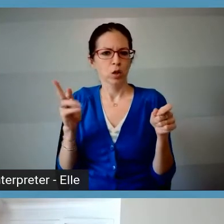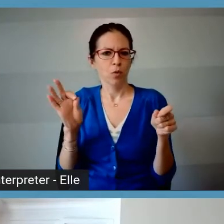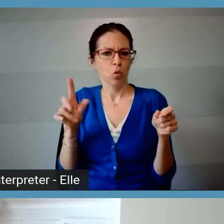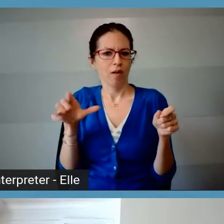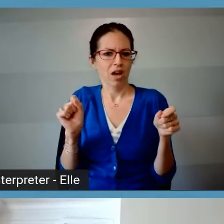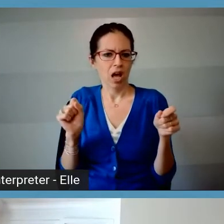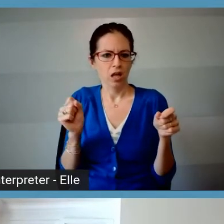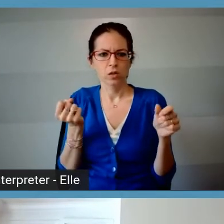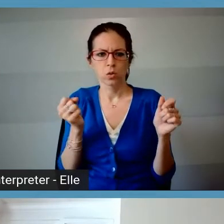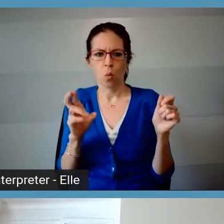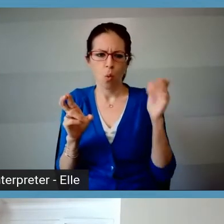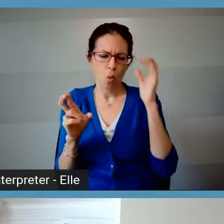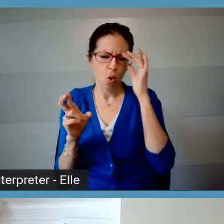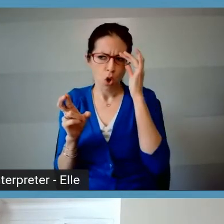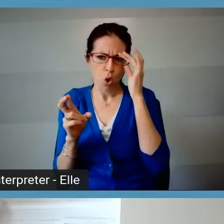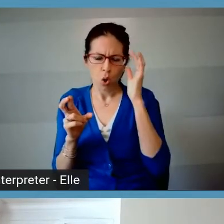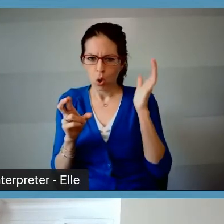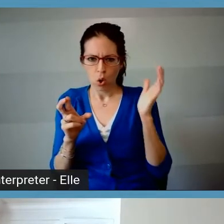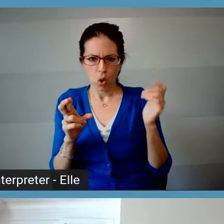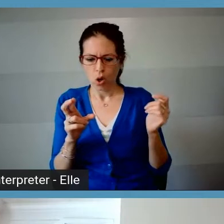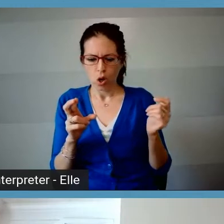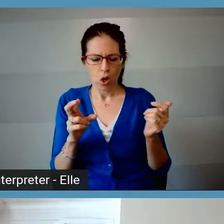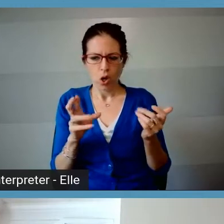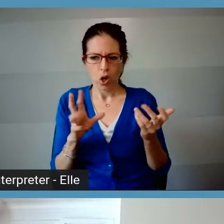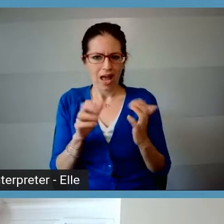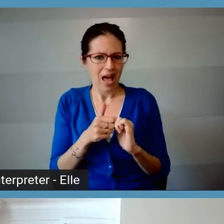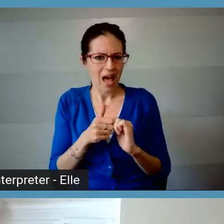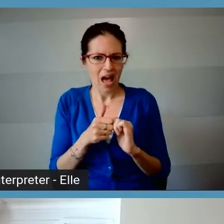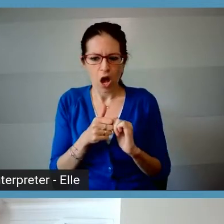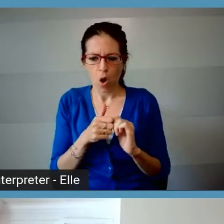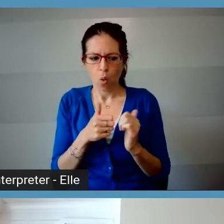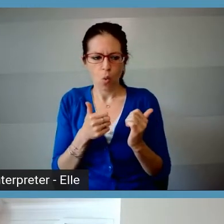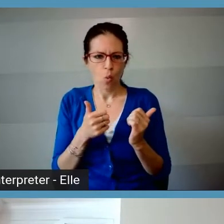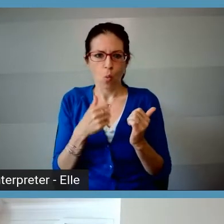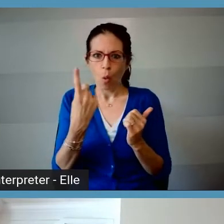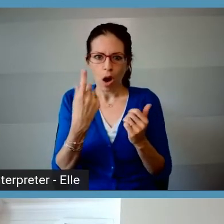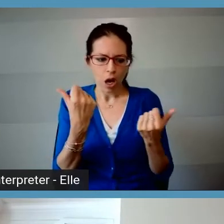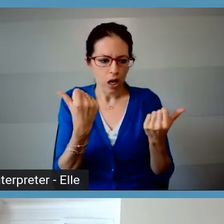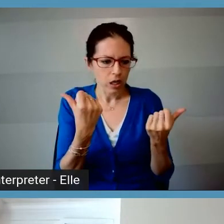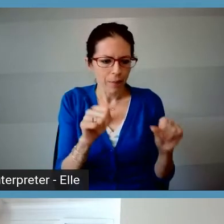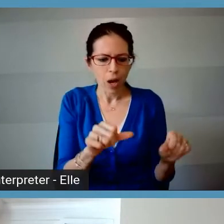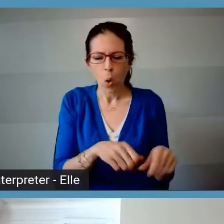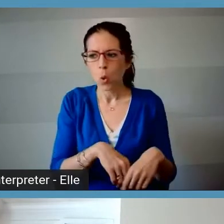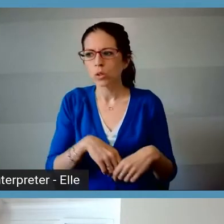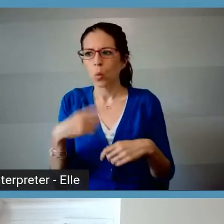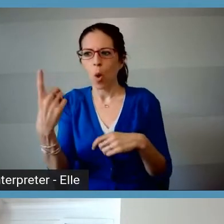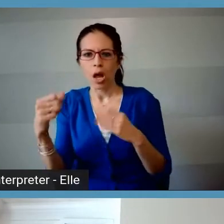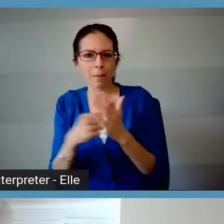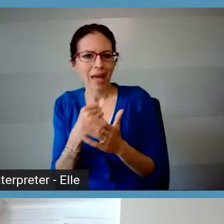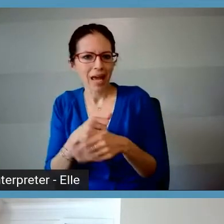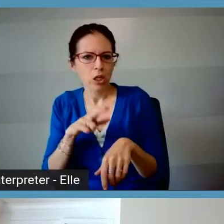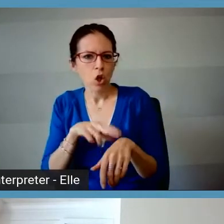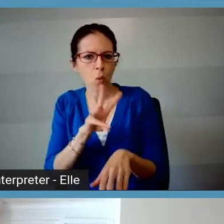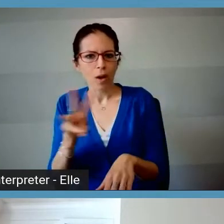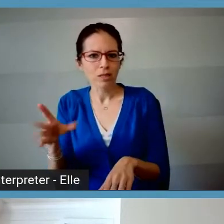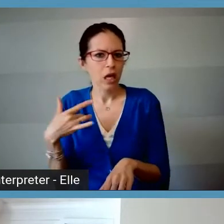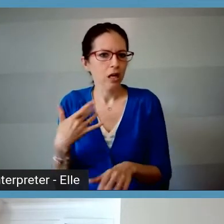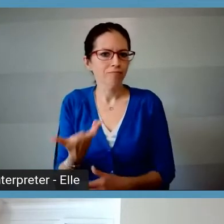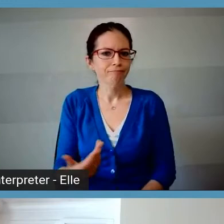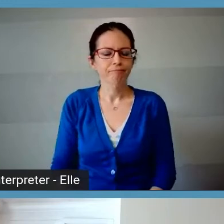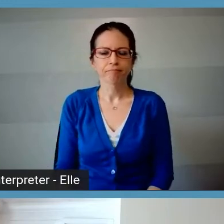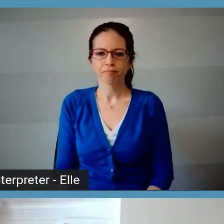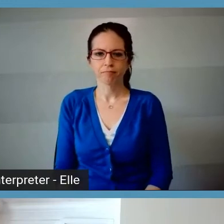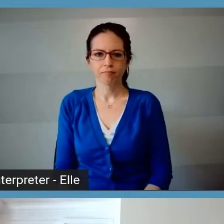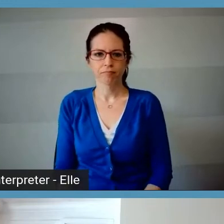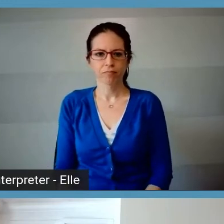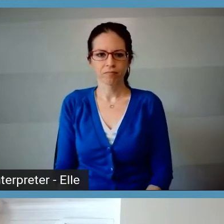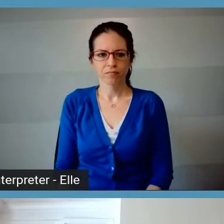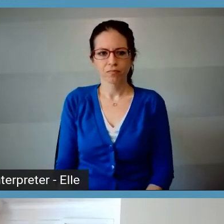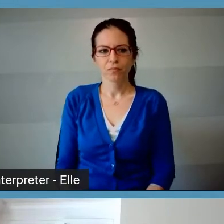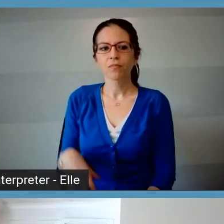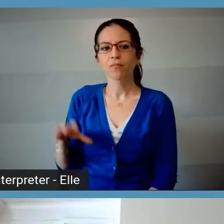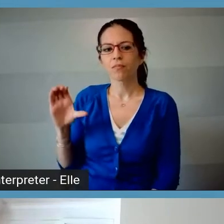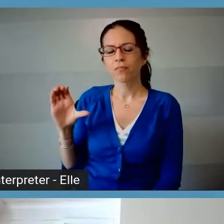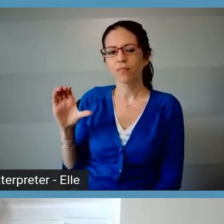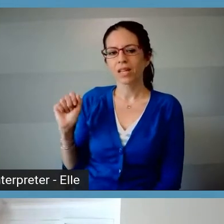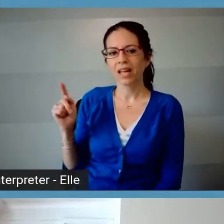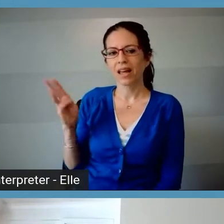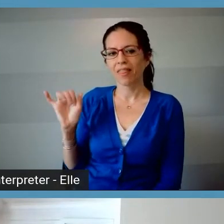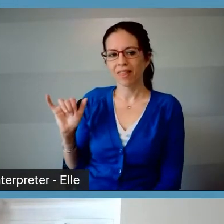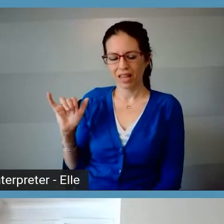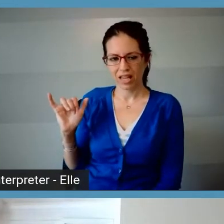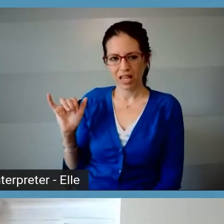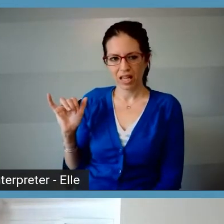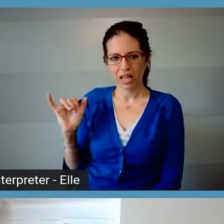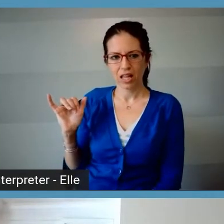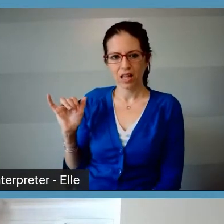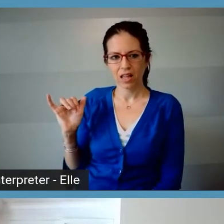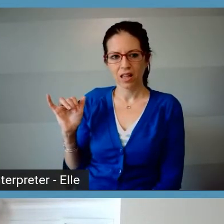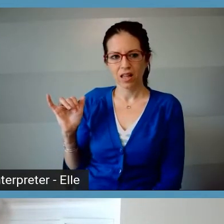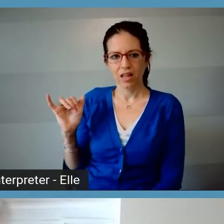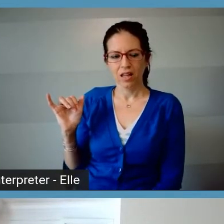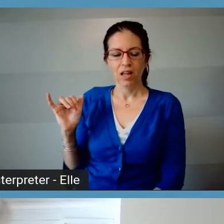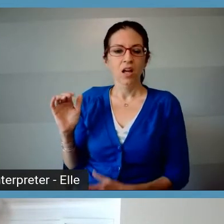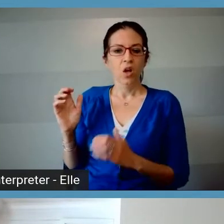are they captured posterior single pages on your site?